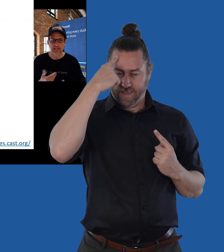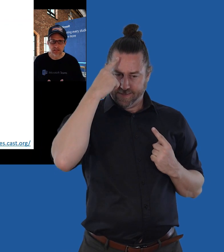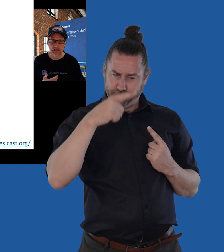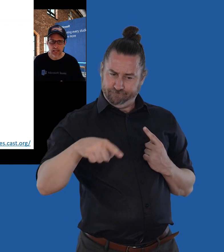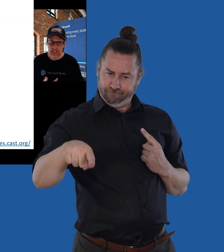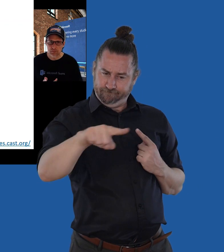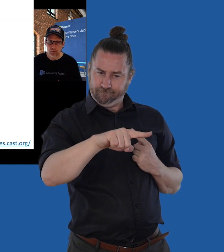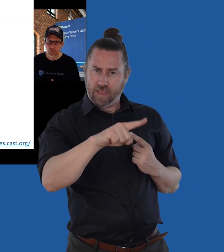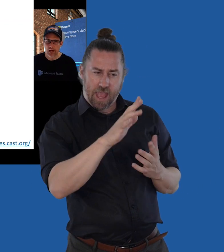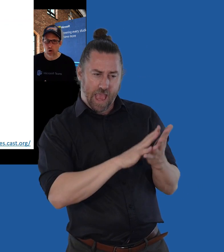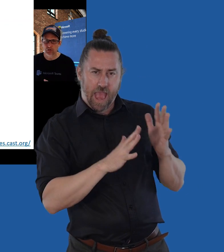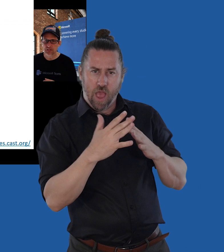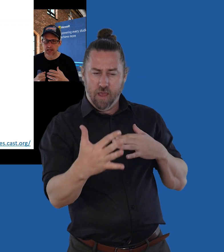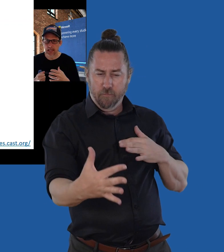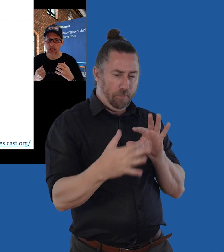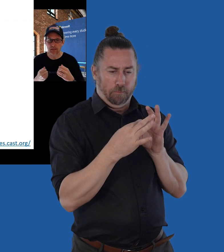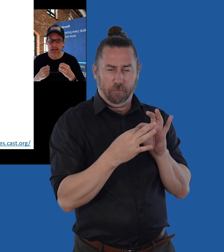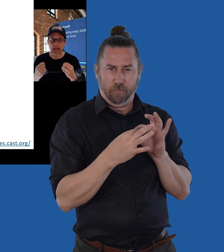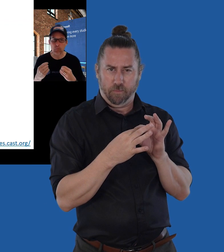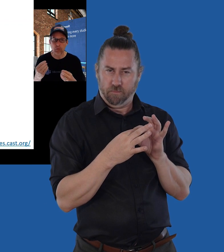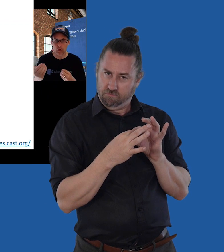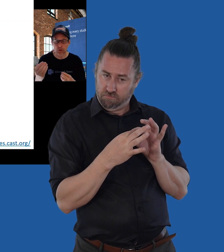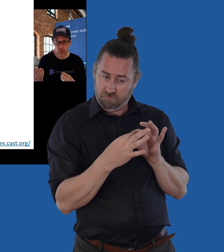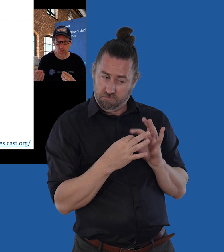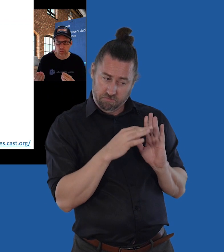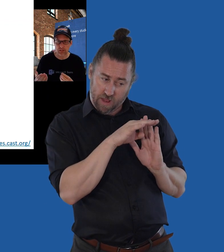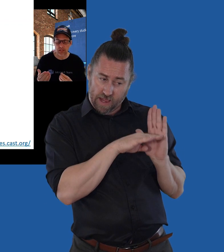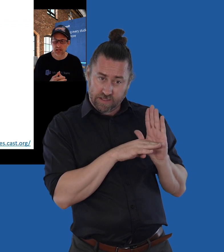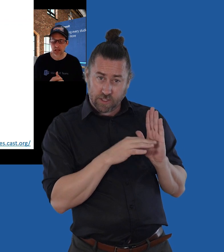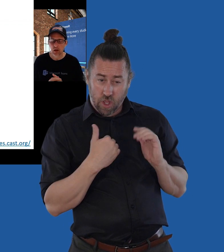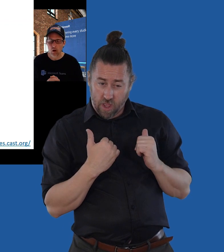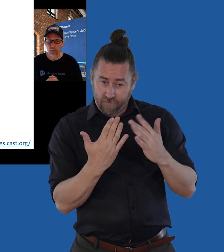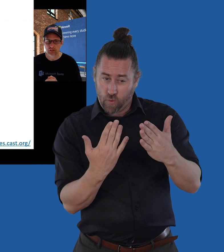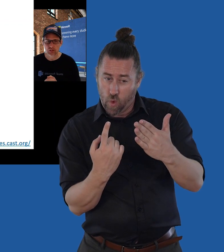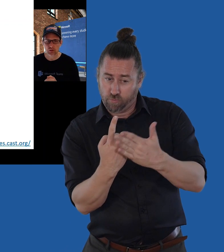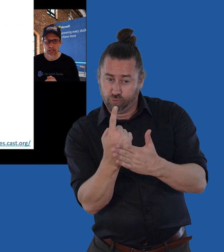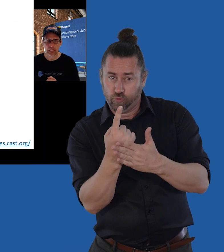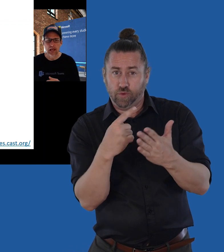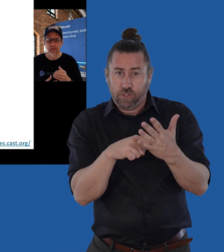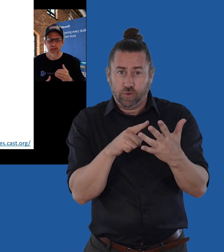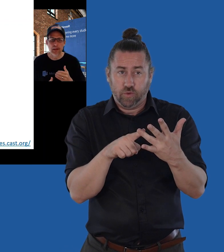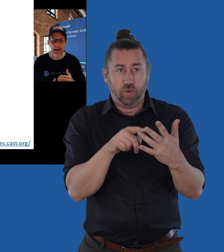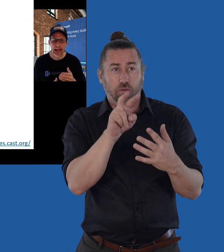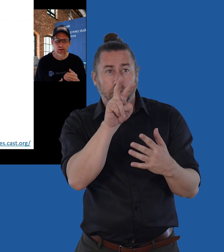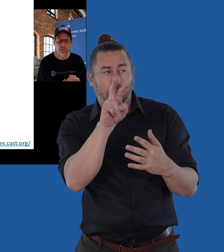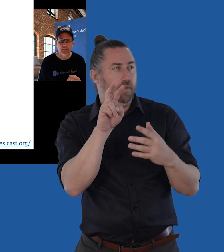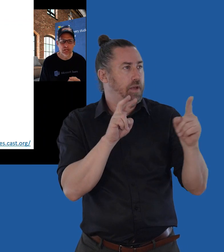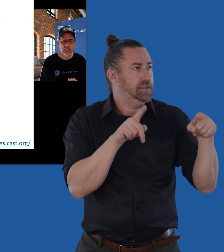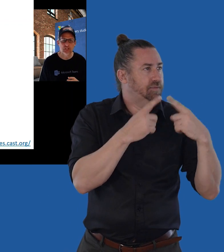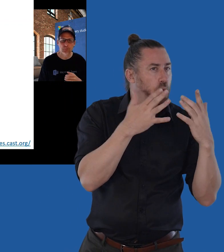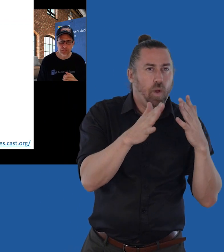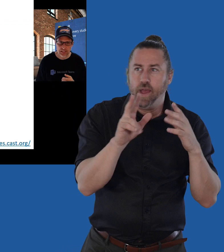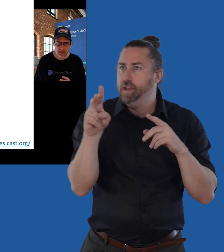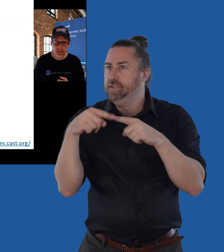does the lesson provide options that can help the learners with those things there on the screen? Think about how information is presented.